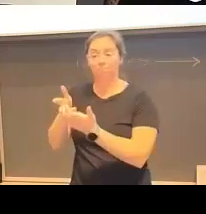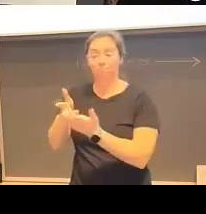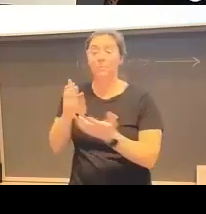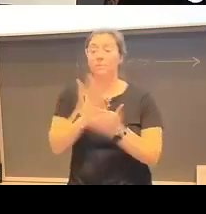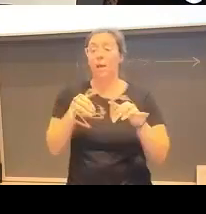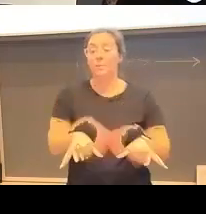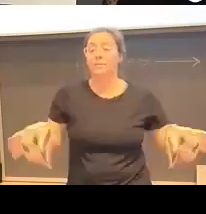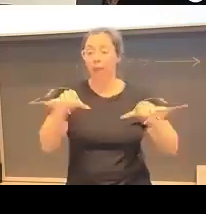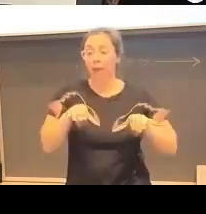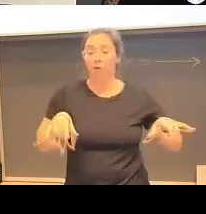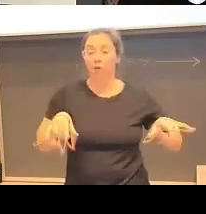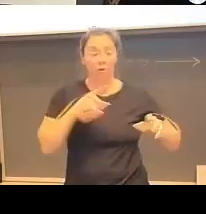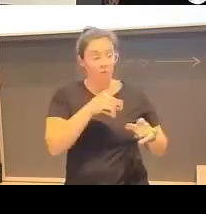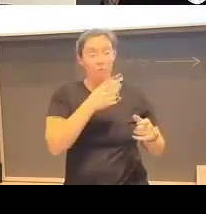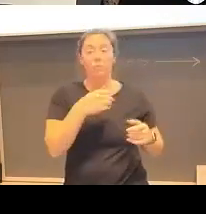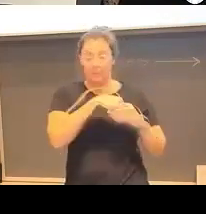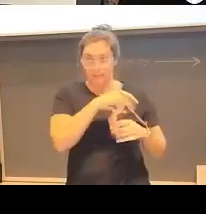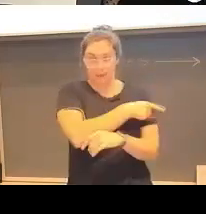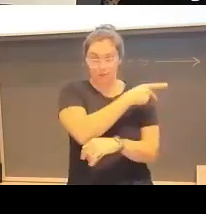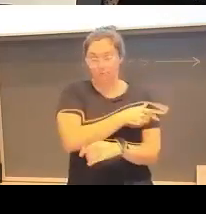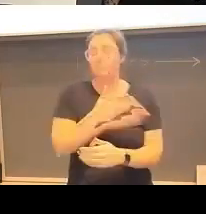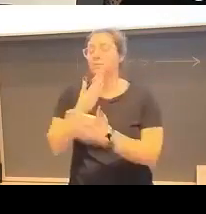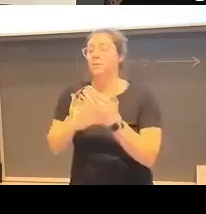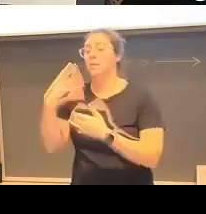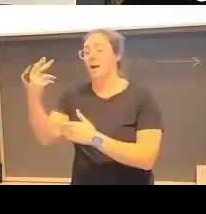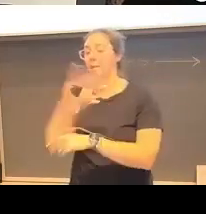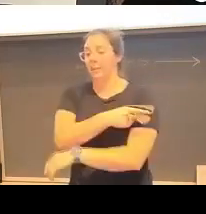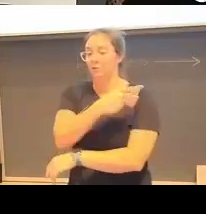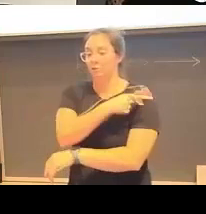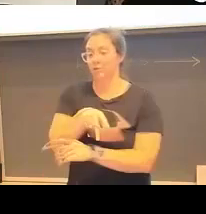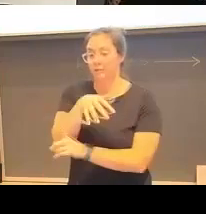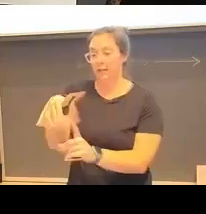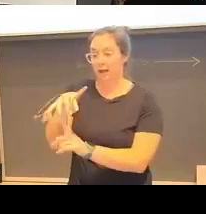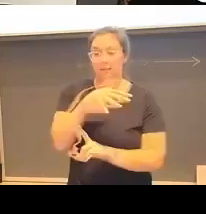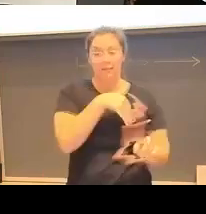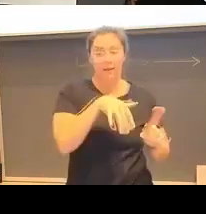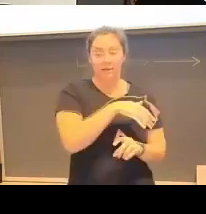in impatient settings o settings and the like um within that I would say yes because part of